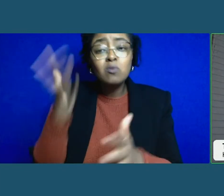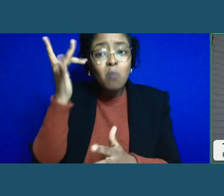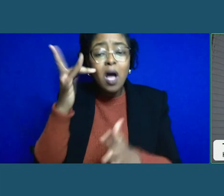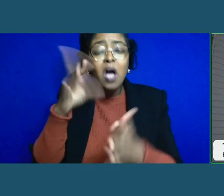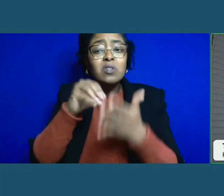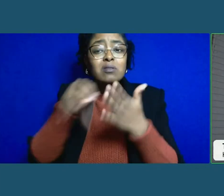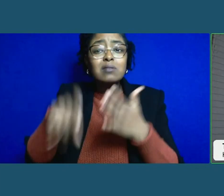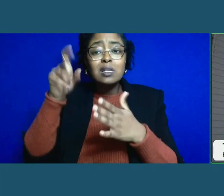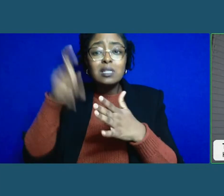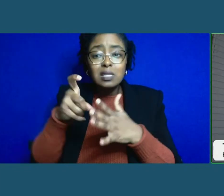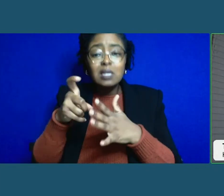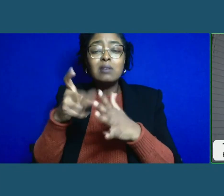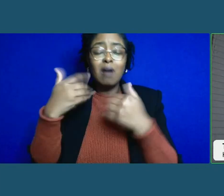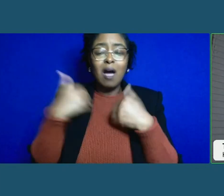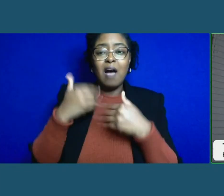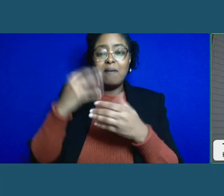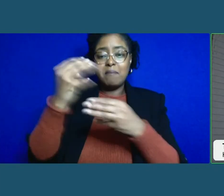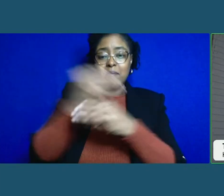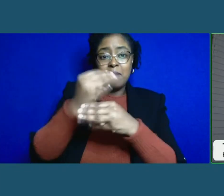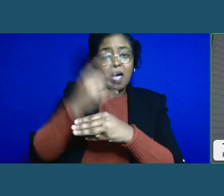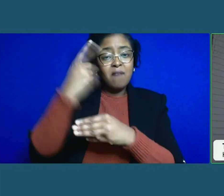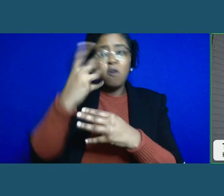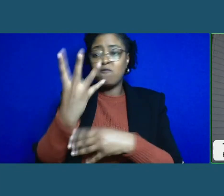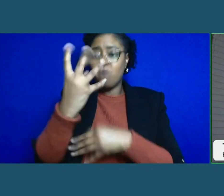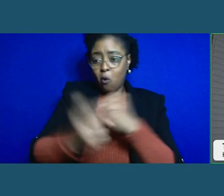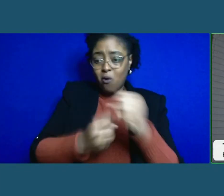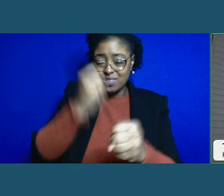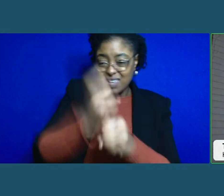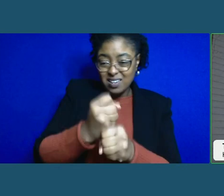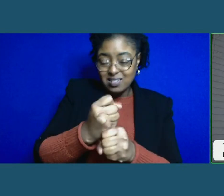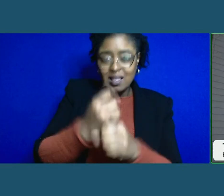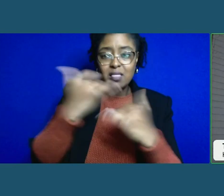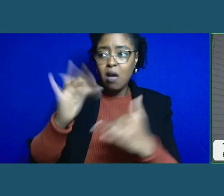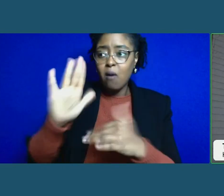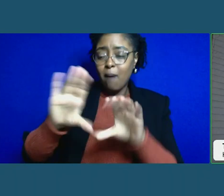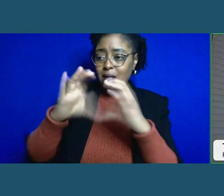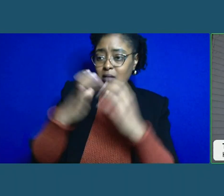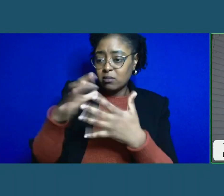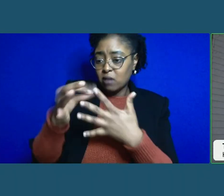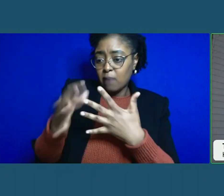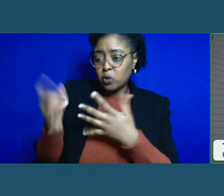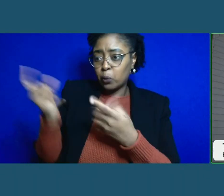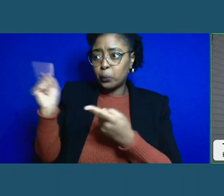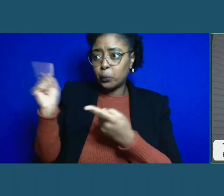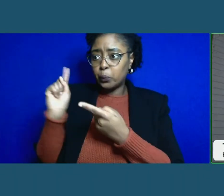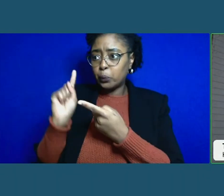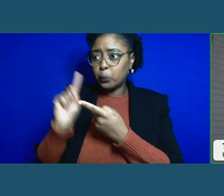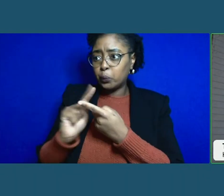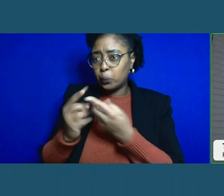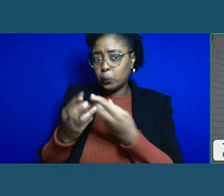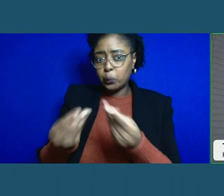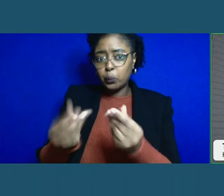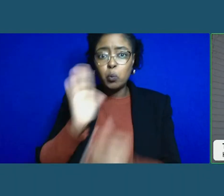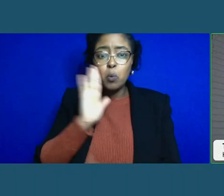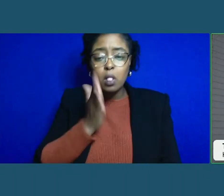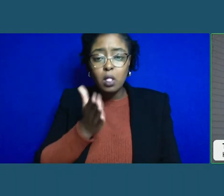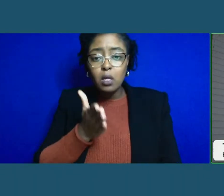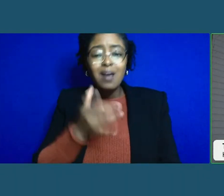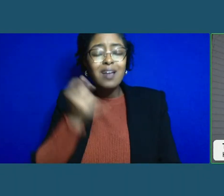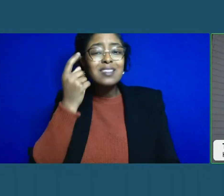encouraged because students need to take math off four years of high school and that he was